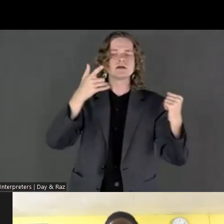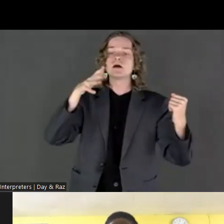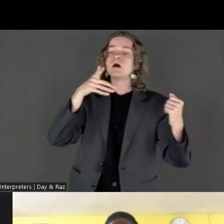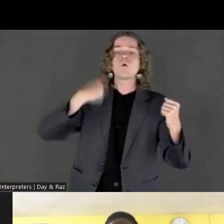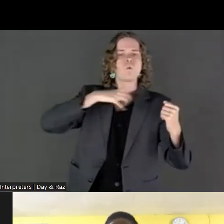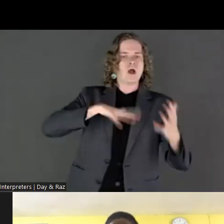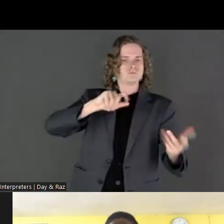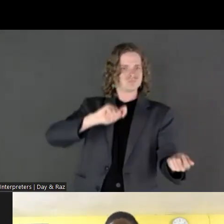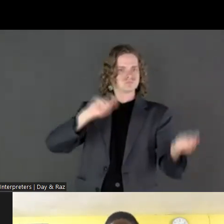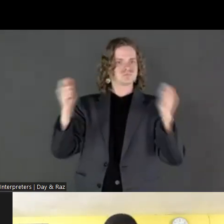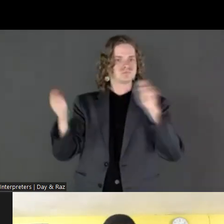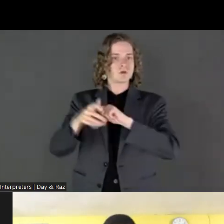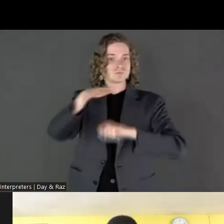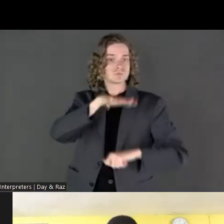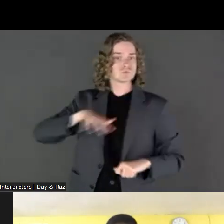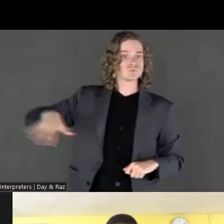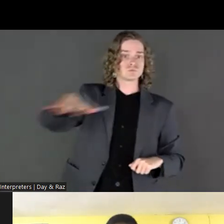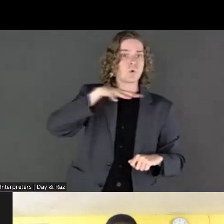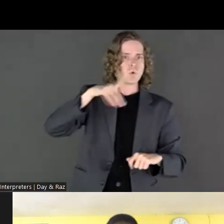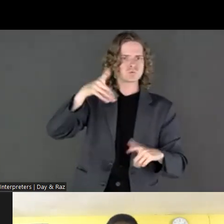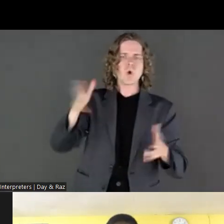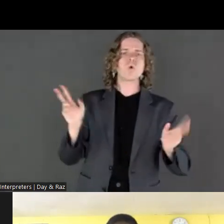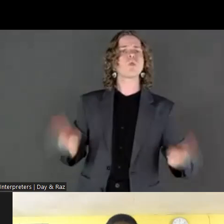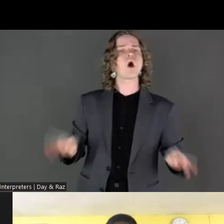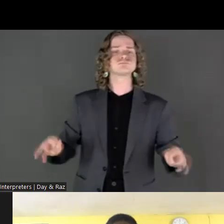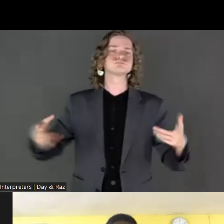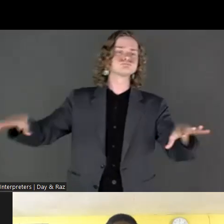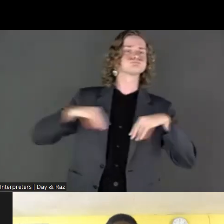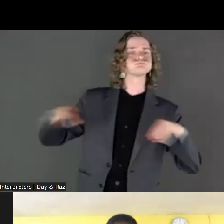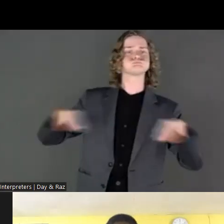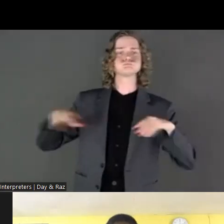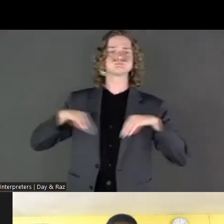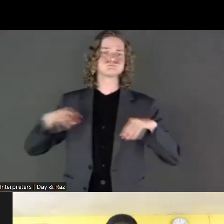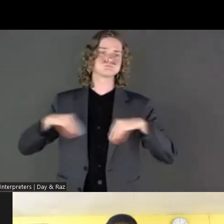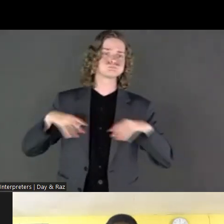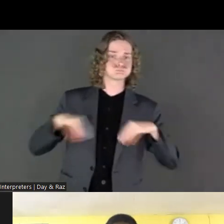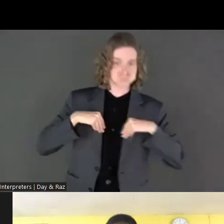confront ableism, and dare to change business as usual, so that we may create more inclusive